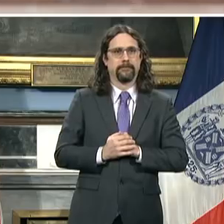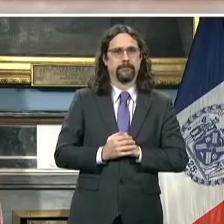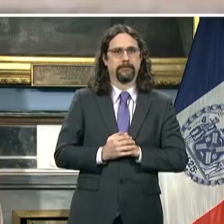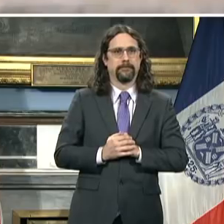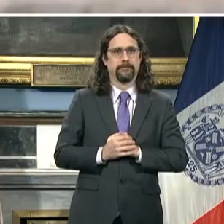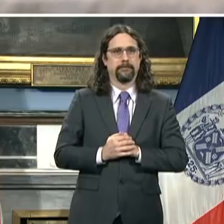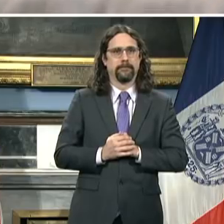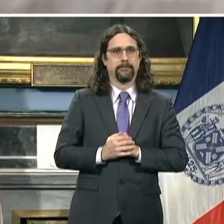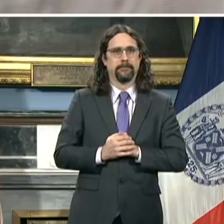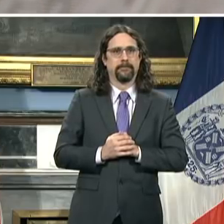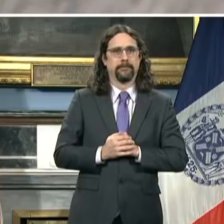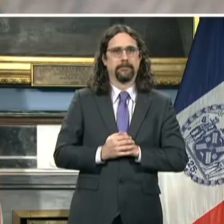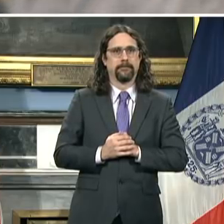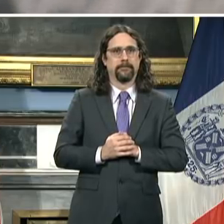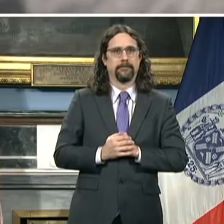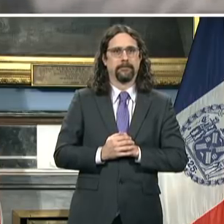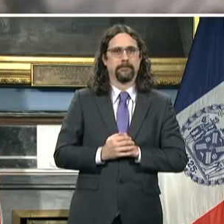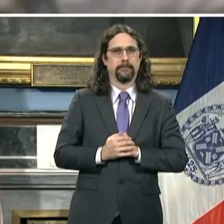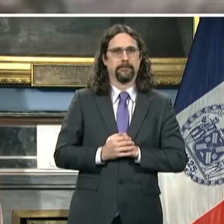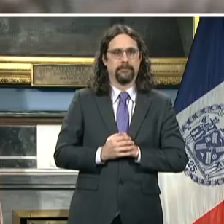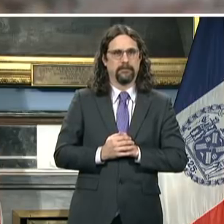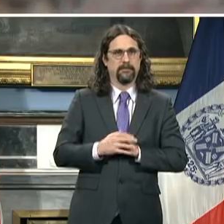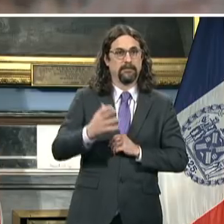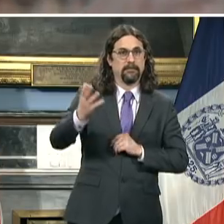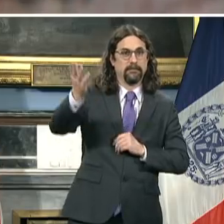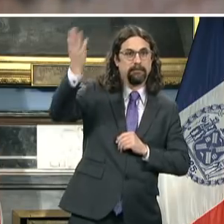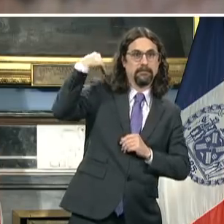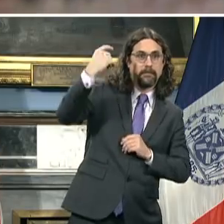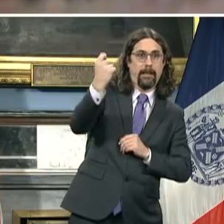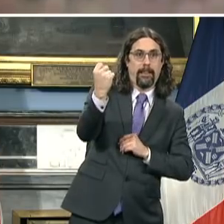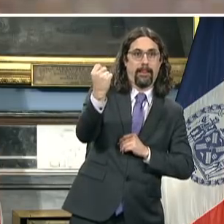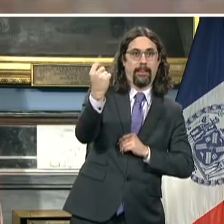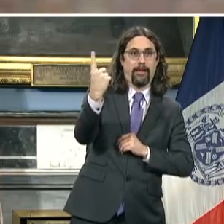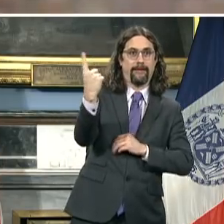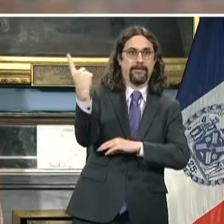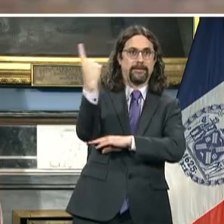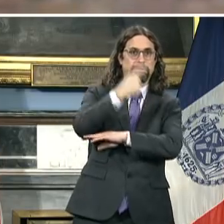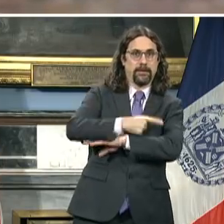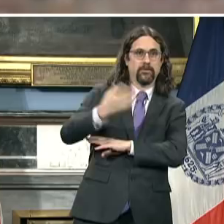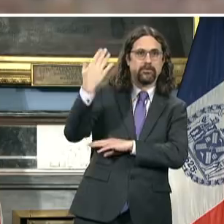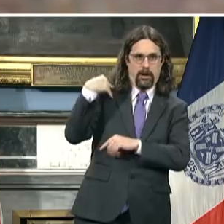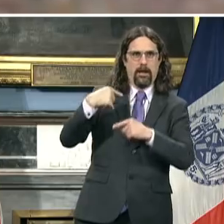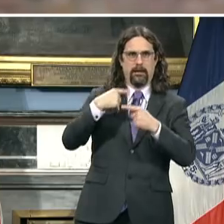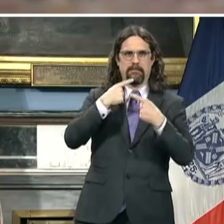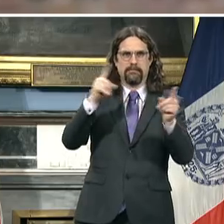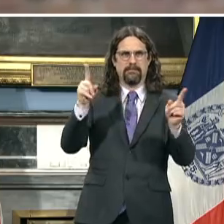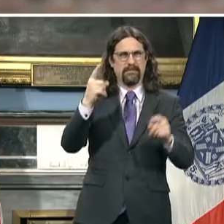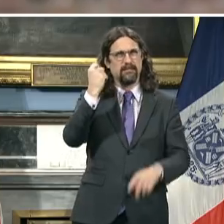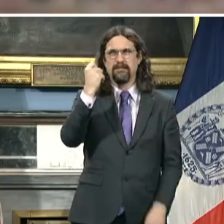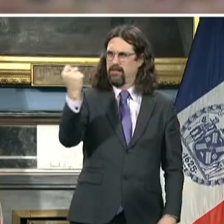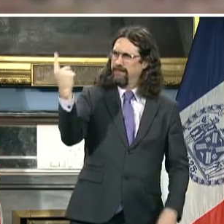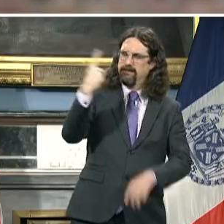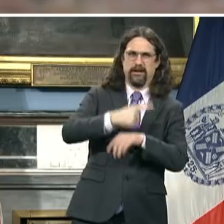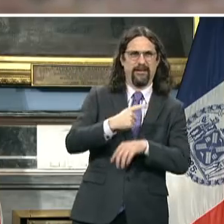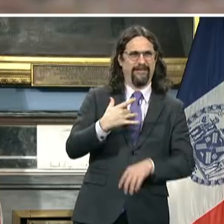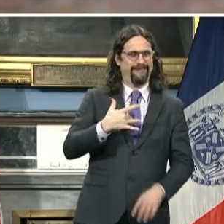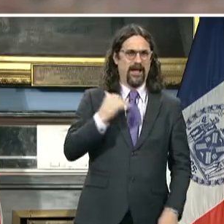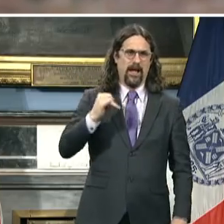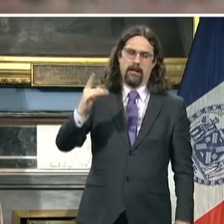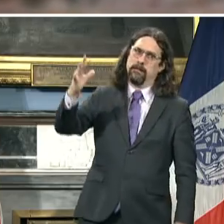TEST. GOOD MORNING, EVERYBODY. SO 11 DAYS AGO, IT SEEMS LIKE A LO, NGLNGO TMEI